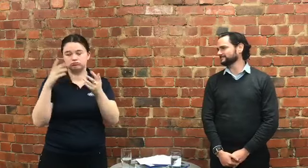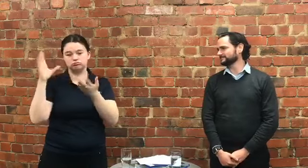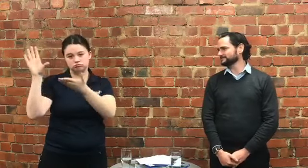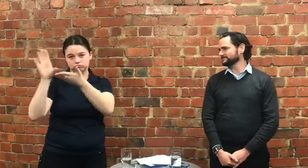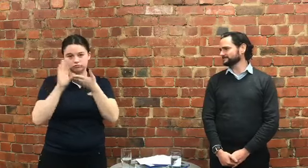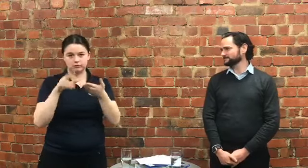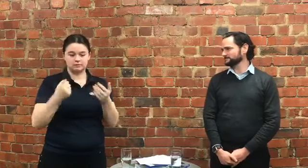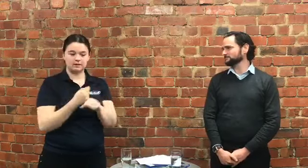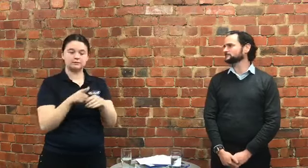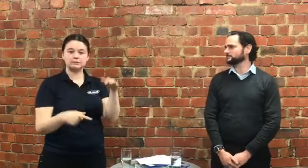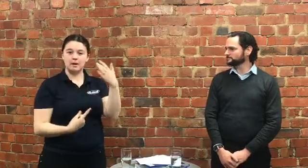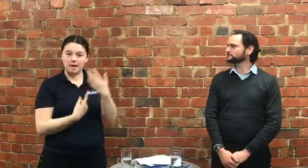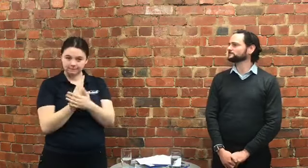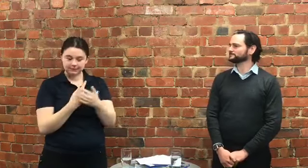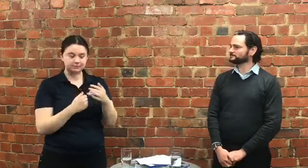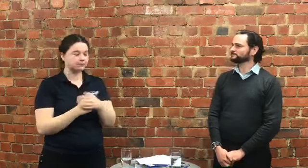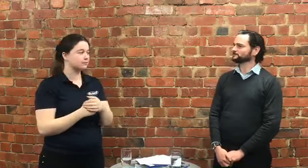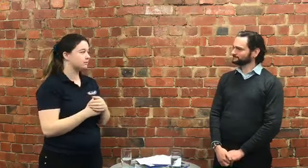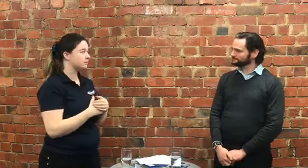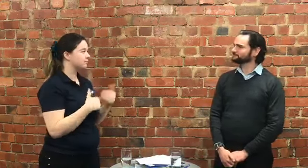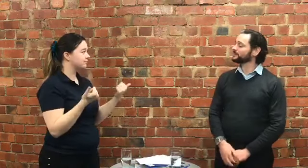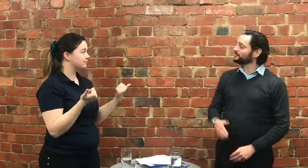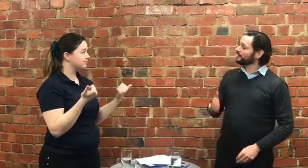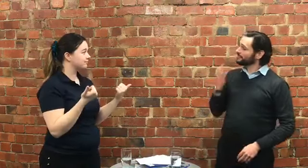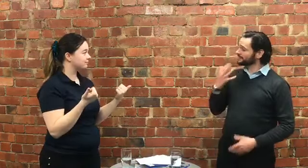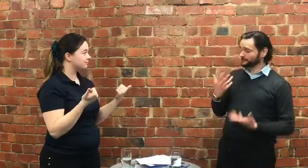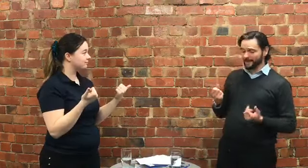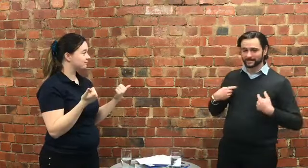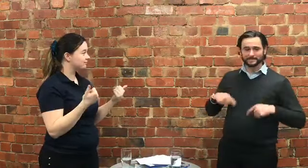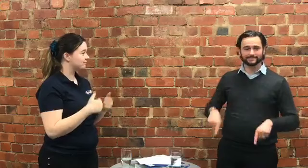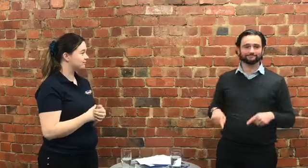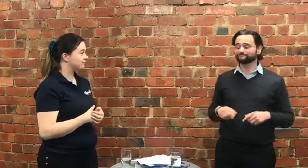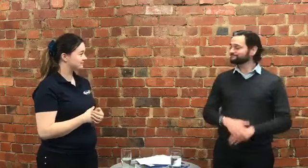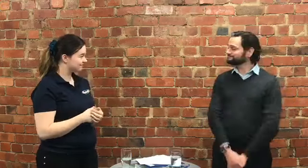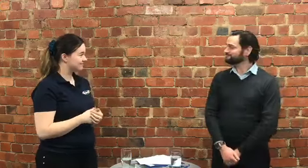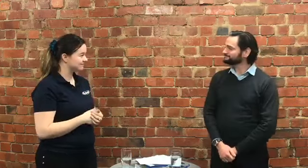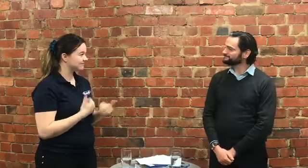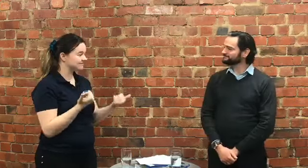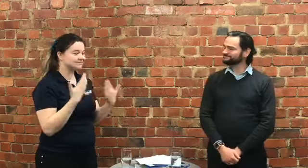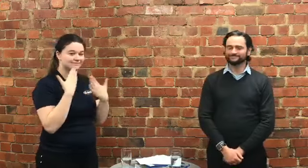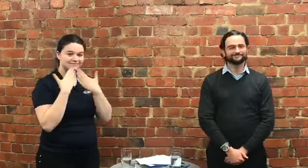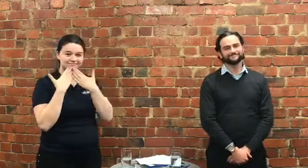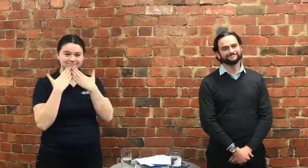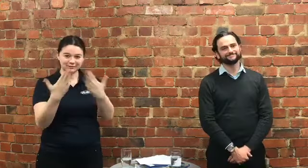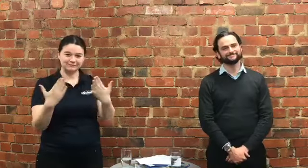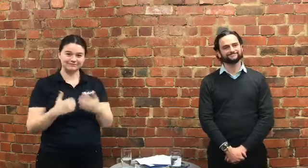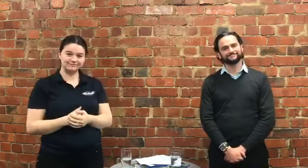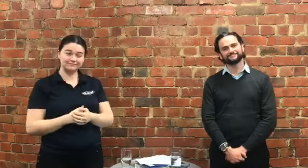Thank you again to Darebin Council for the funding to ensure that this evening took place. Thanks for having me here tonight.